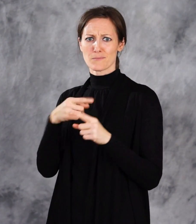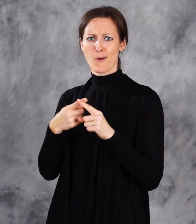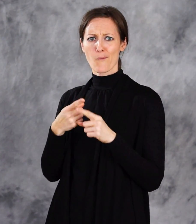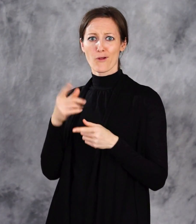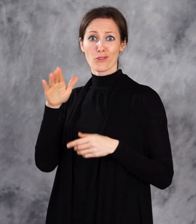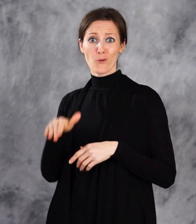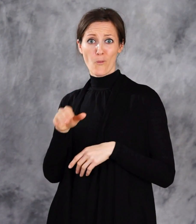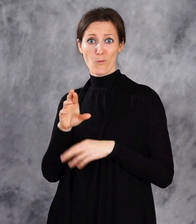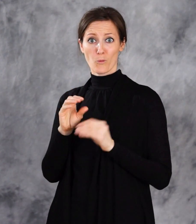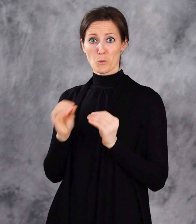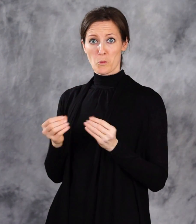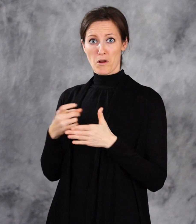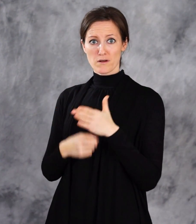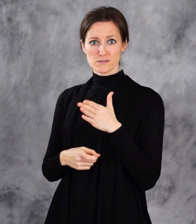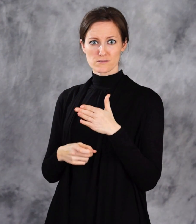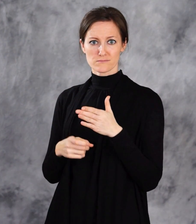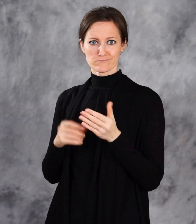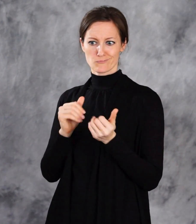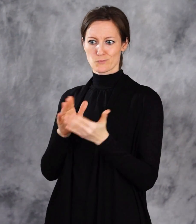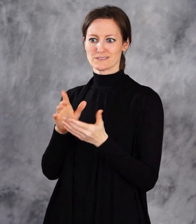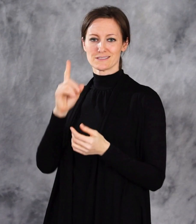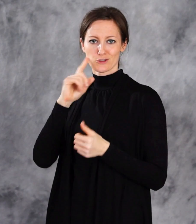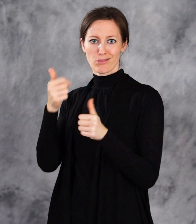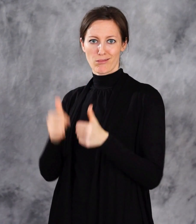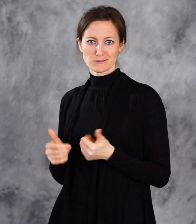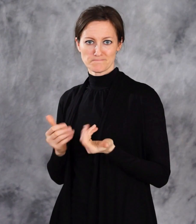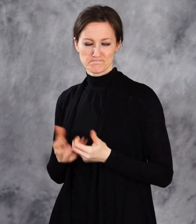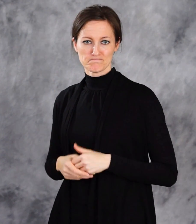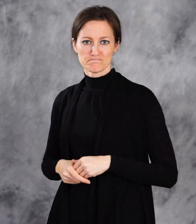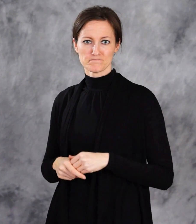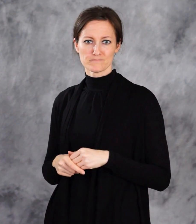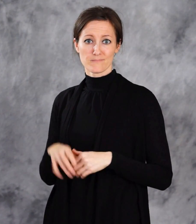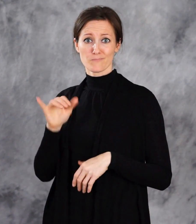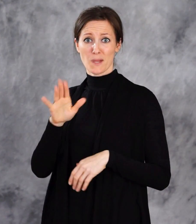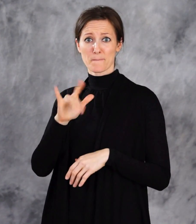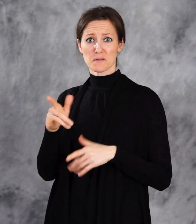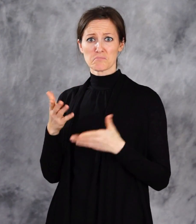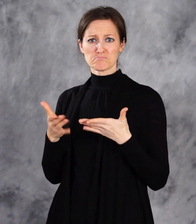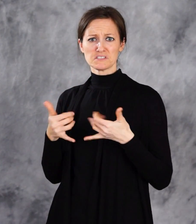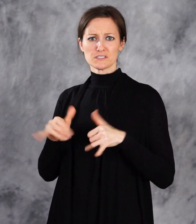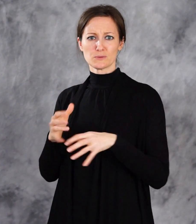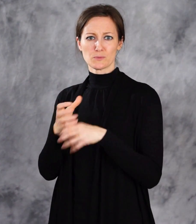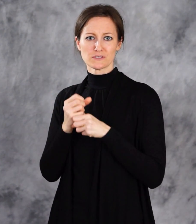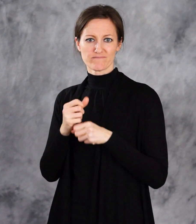about low- and no-cost ways to address hearing loss. The bill might still receive